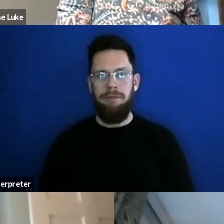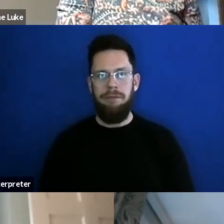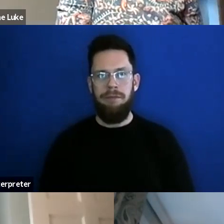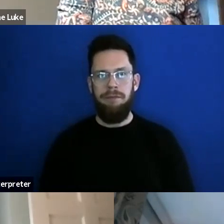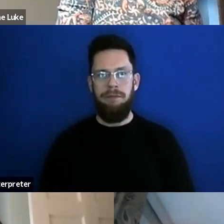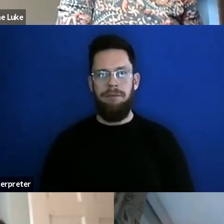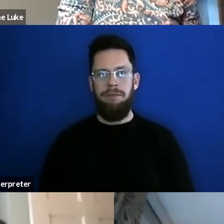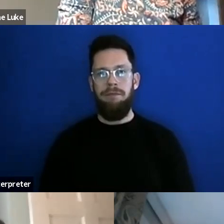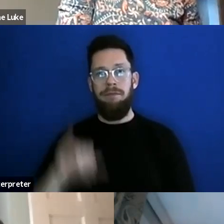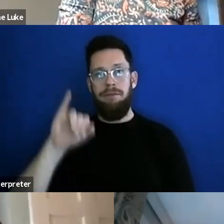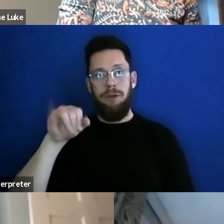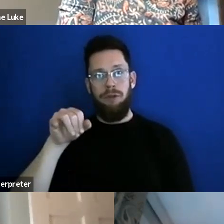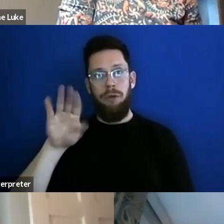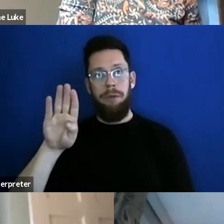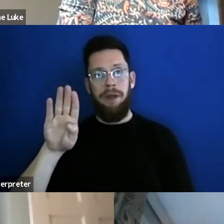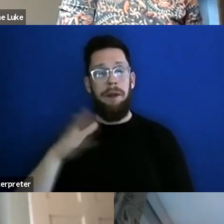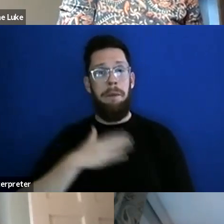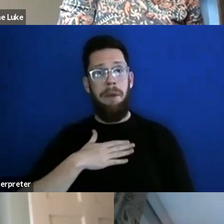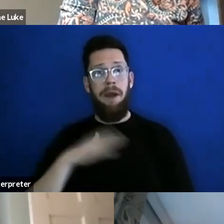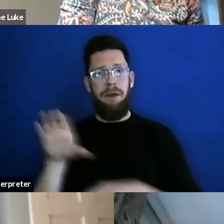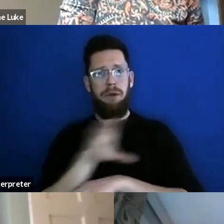Joseph Baeta: My computer says five o'clock because it. Joseph Baeta: hasn't changed, but I know it's six o'clock.